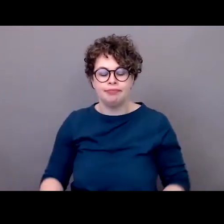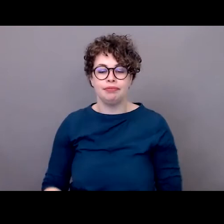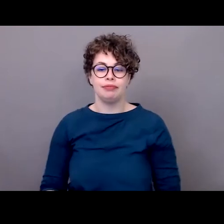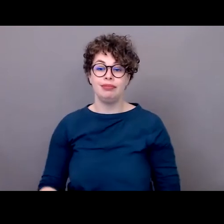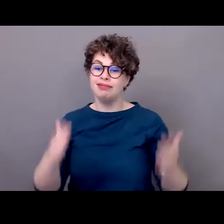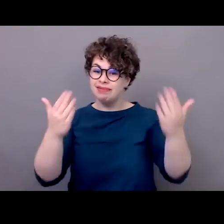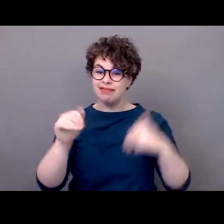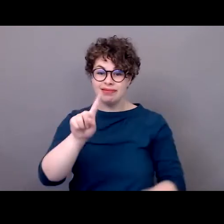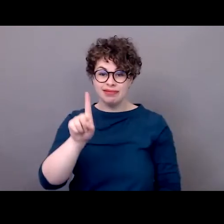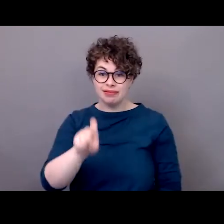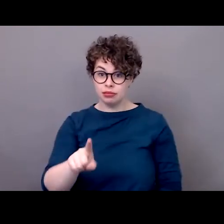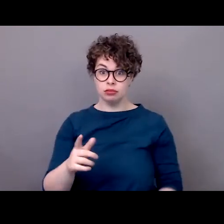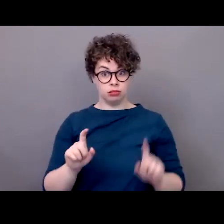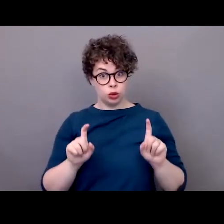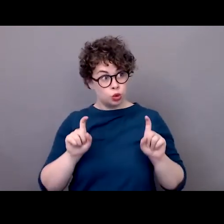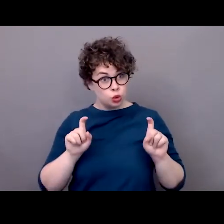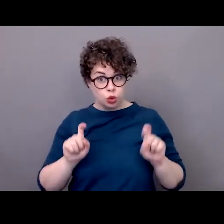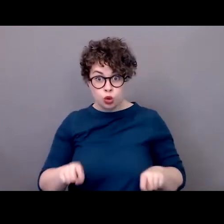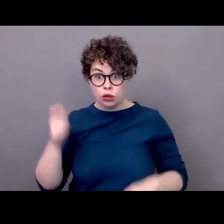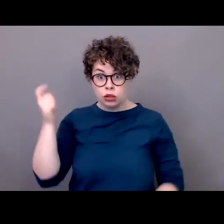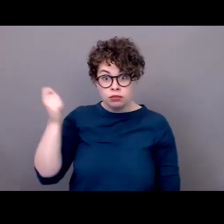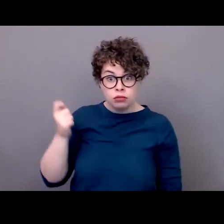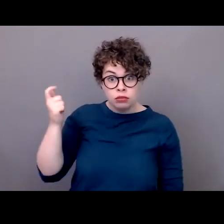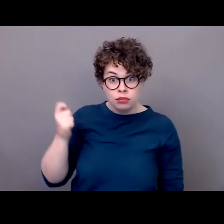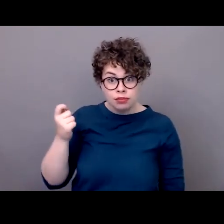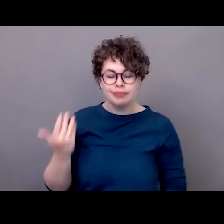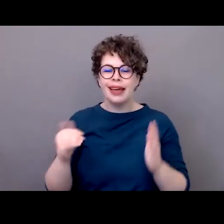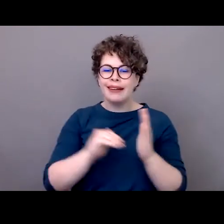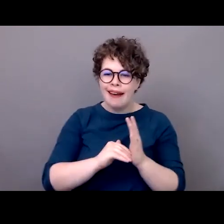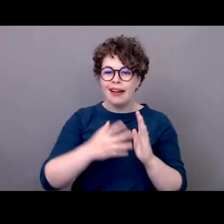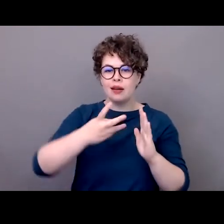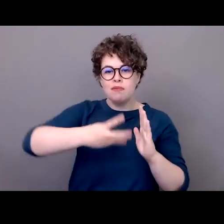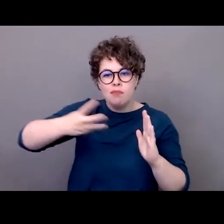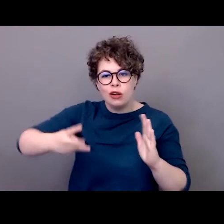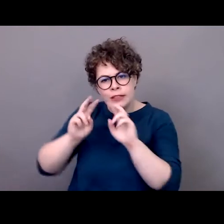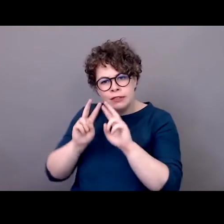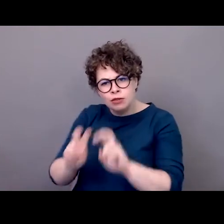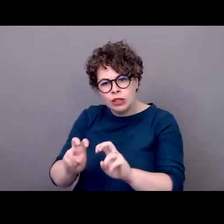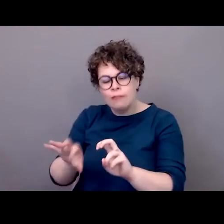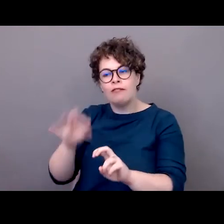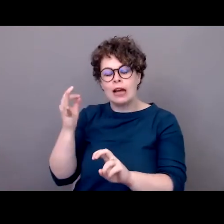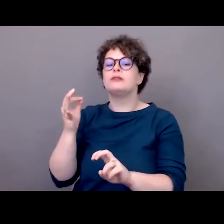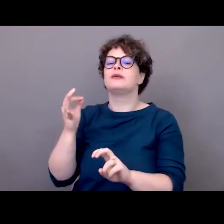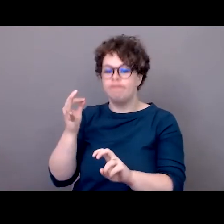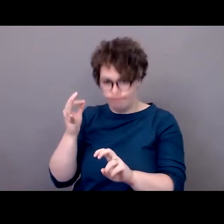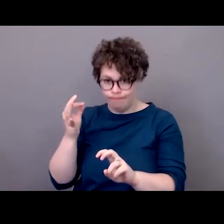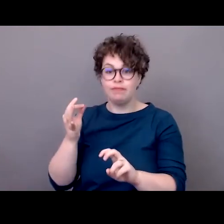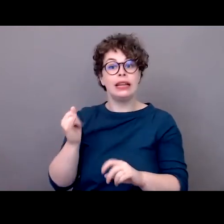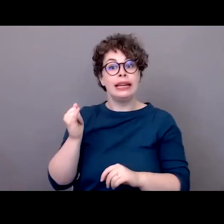And again, data from the Maldives helped us to look at that question. And once people with disabilities were given this disability allowance,